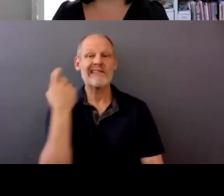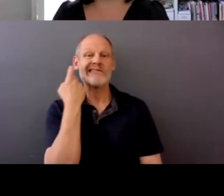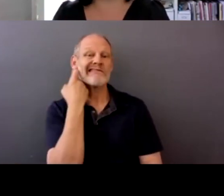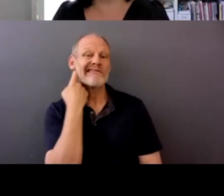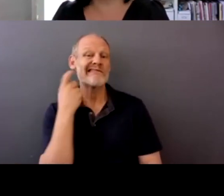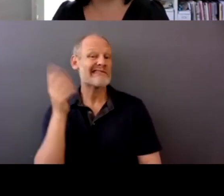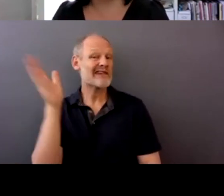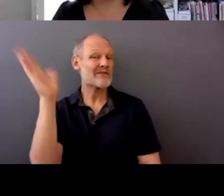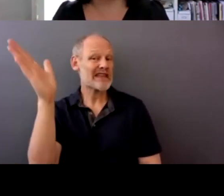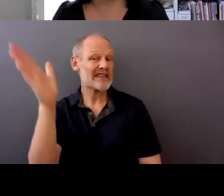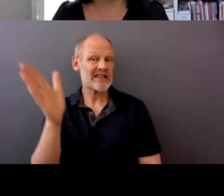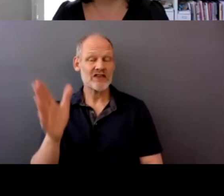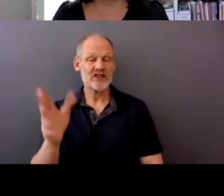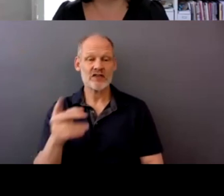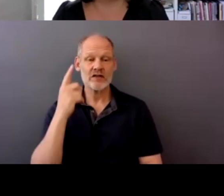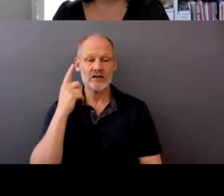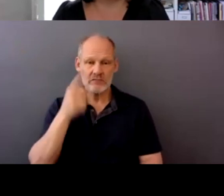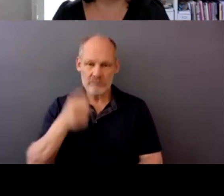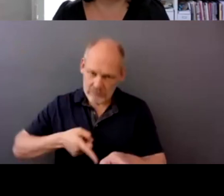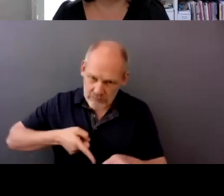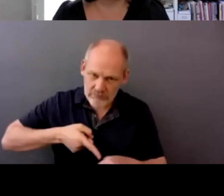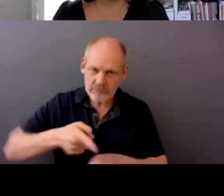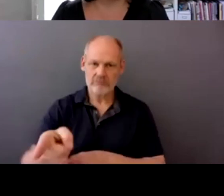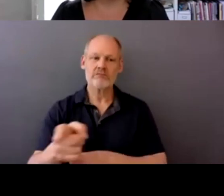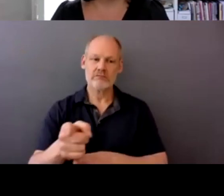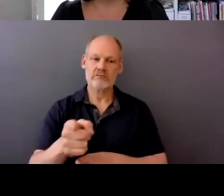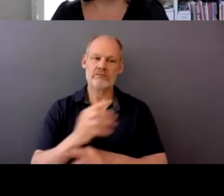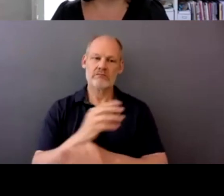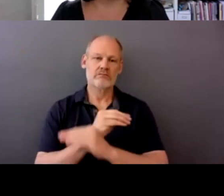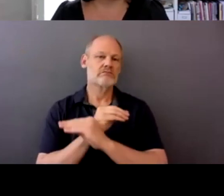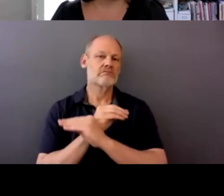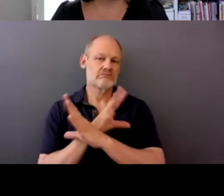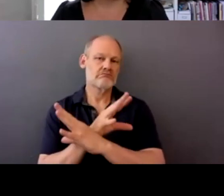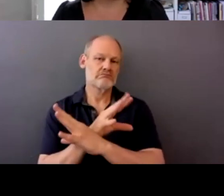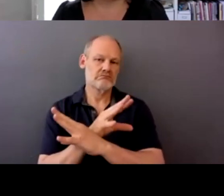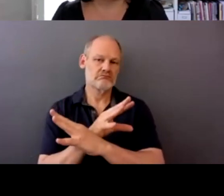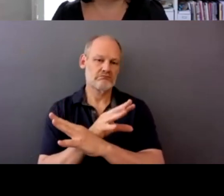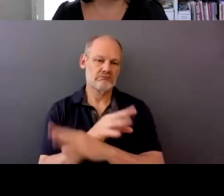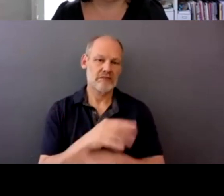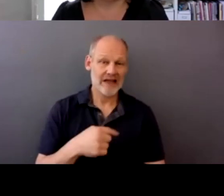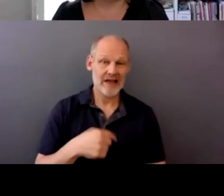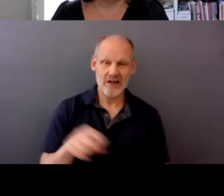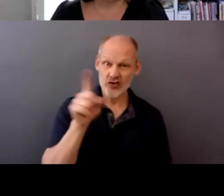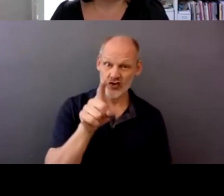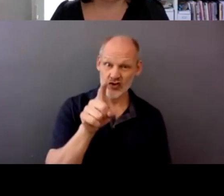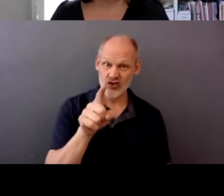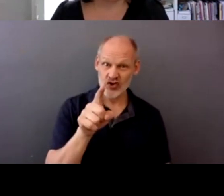They are all recordings now, so they are worth checking out. They have great upcoming resources